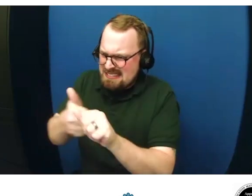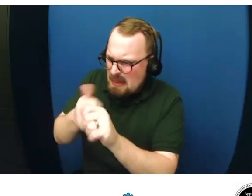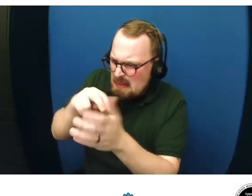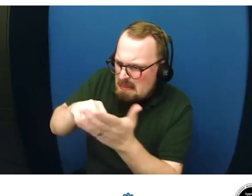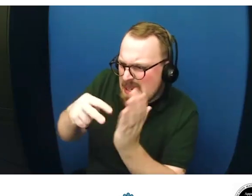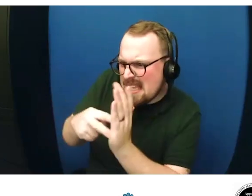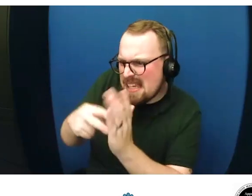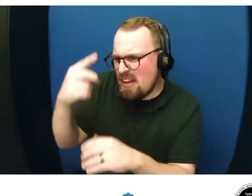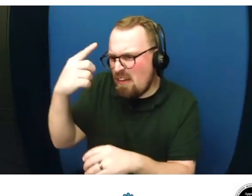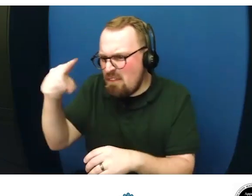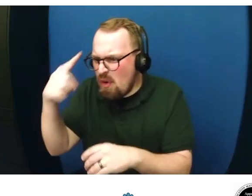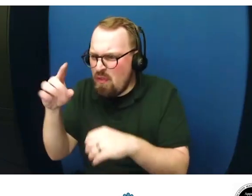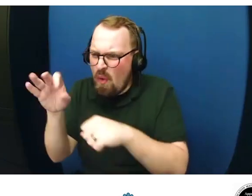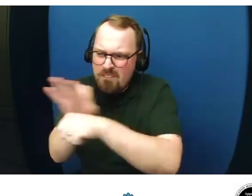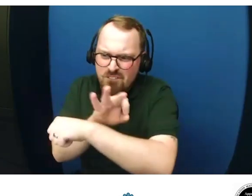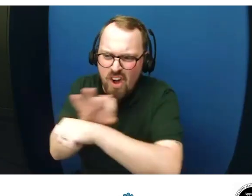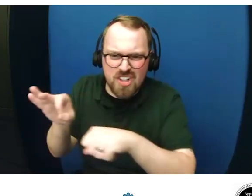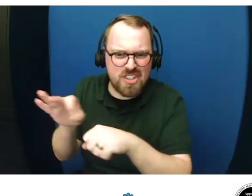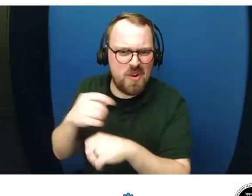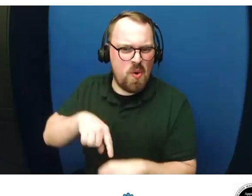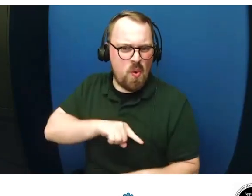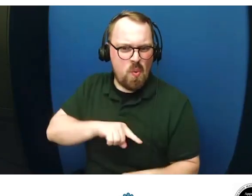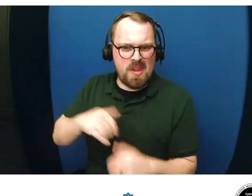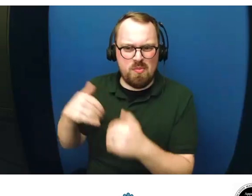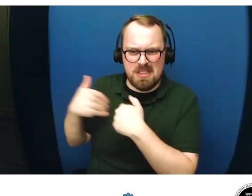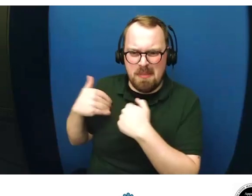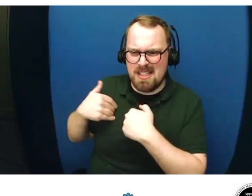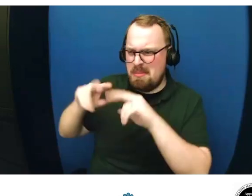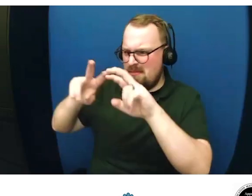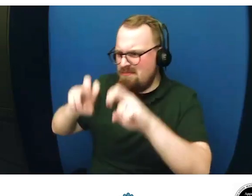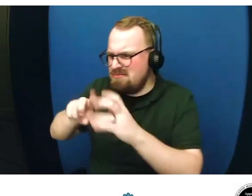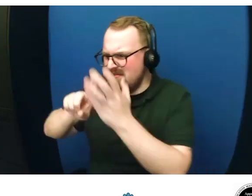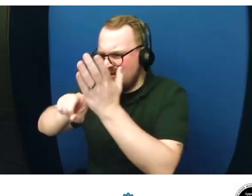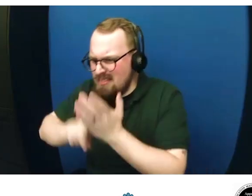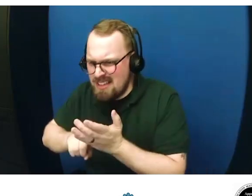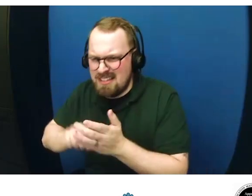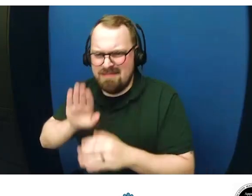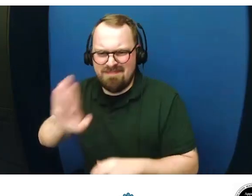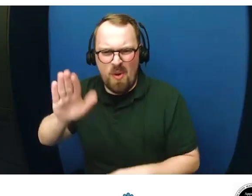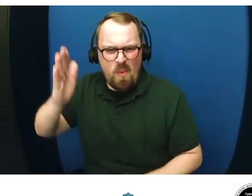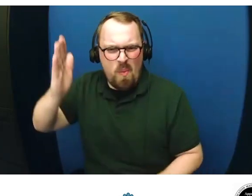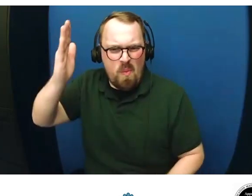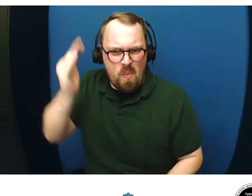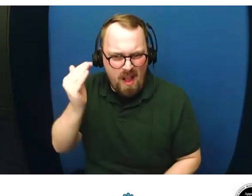that for? What's the function here? Why? Why are they doing that? Have you